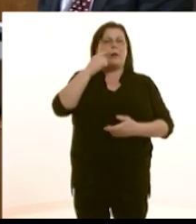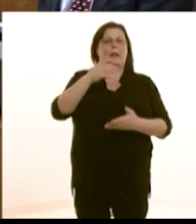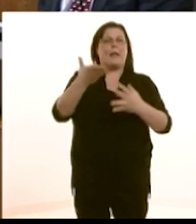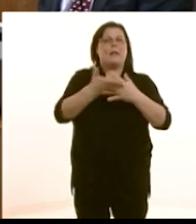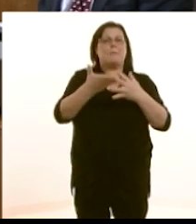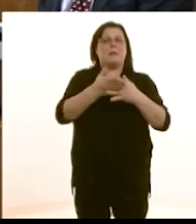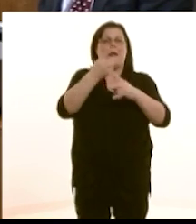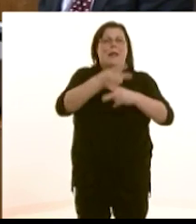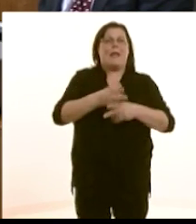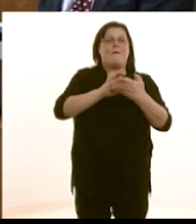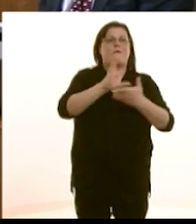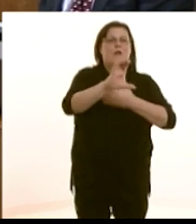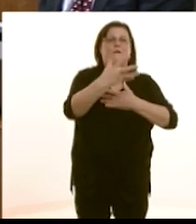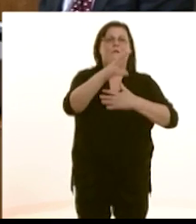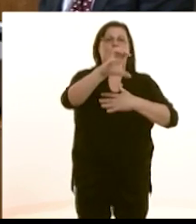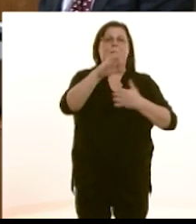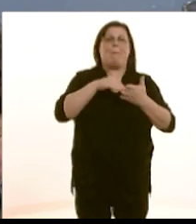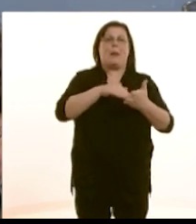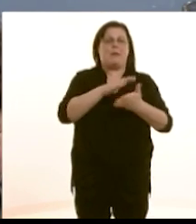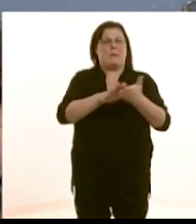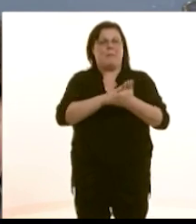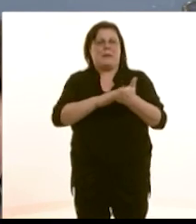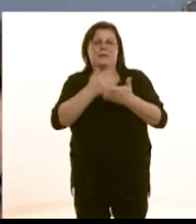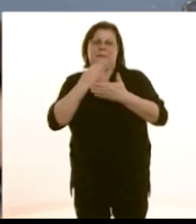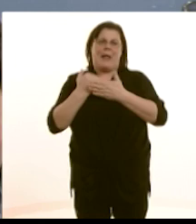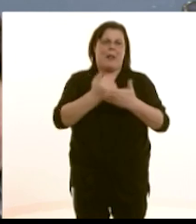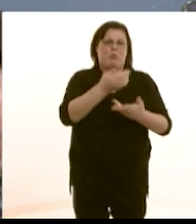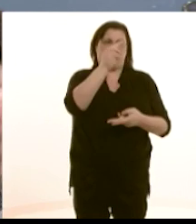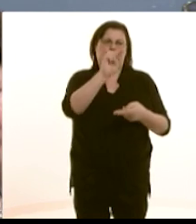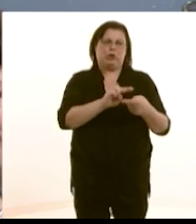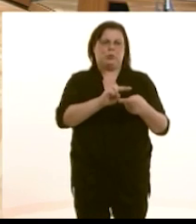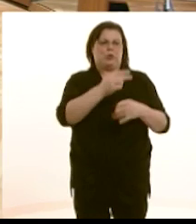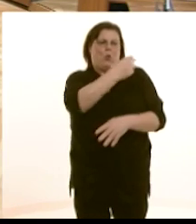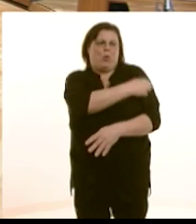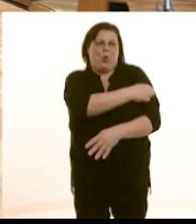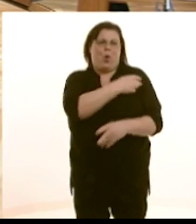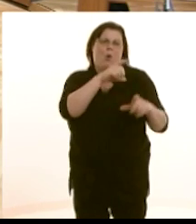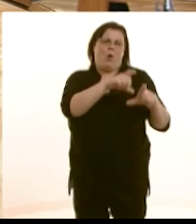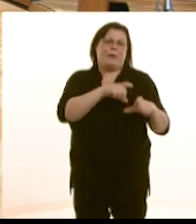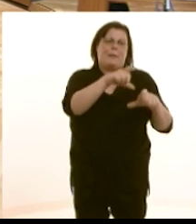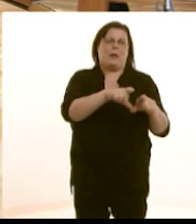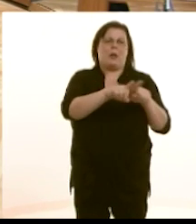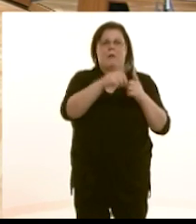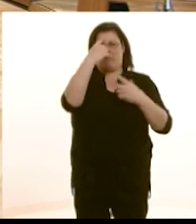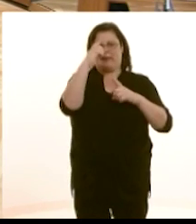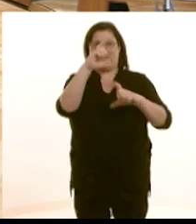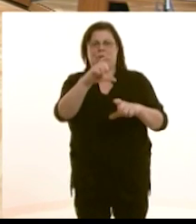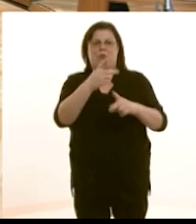Of course, that is helping to avoid unnecessary hospital and residential admissions, making